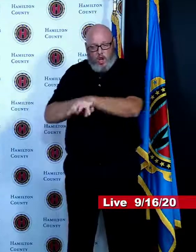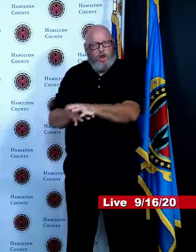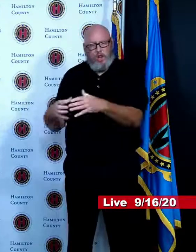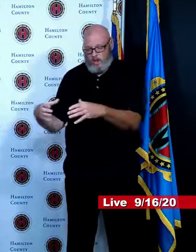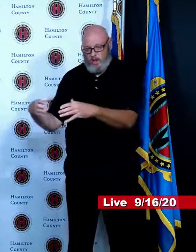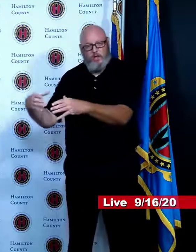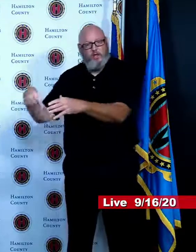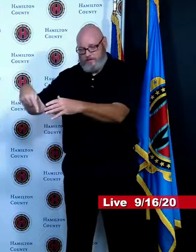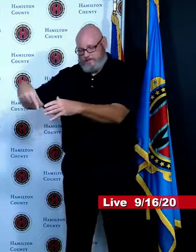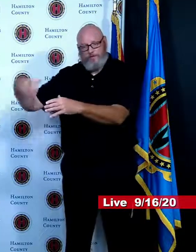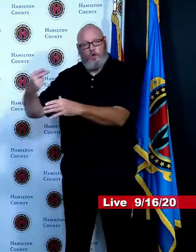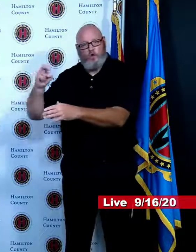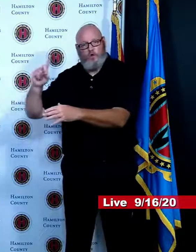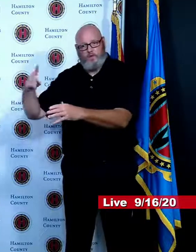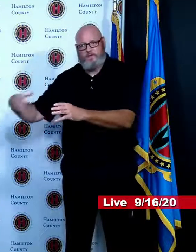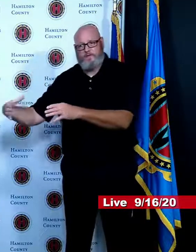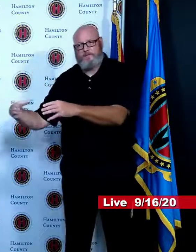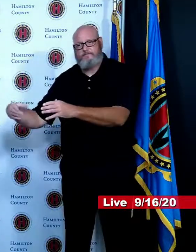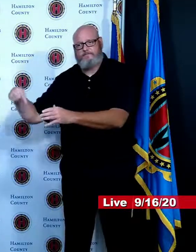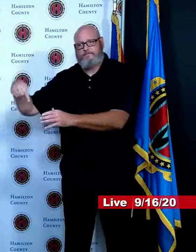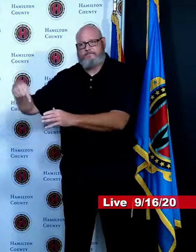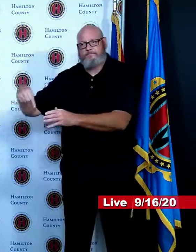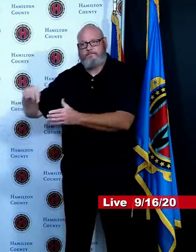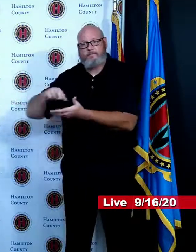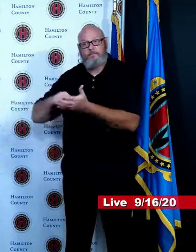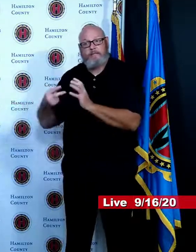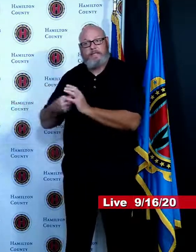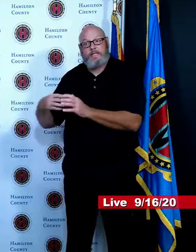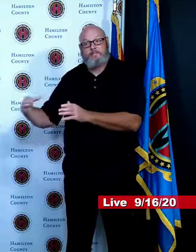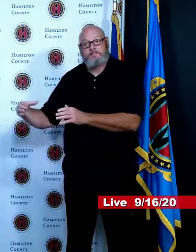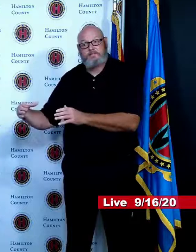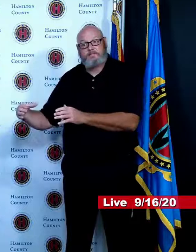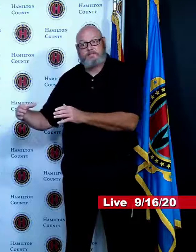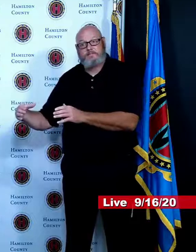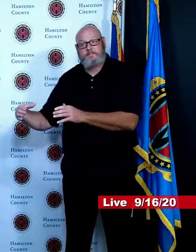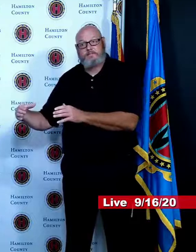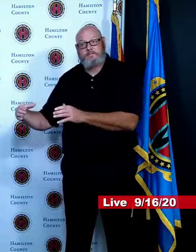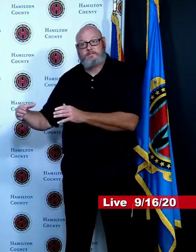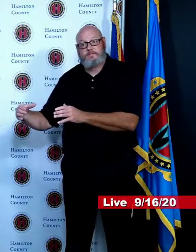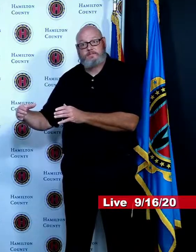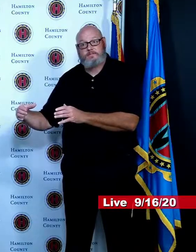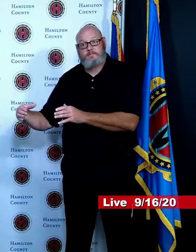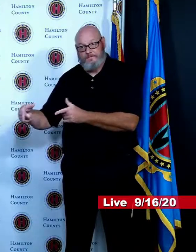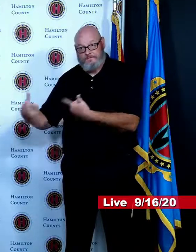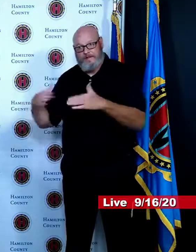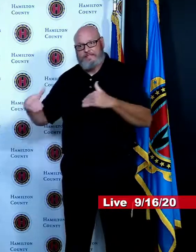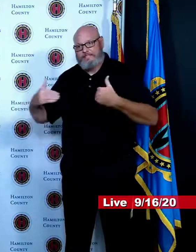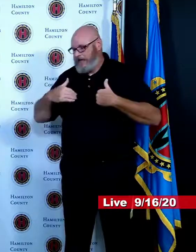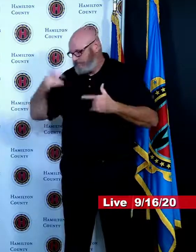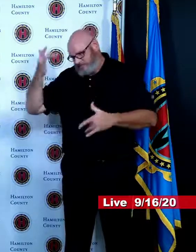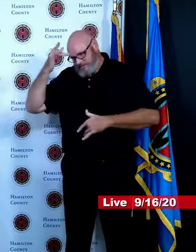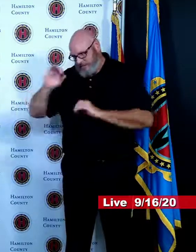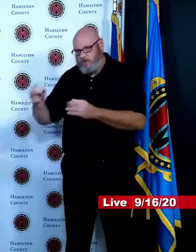a population needs to be vaccinated in order to achieve herd immunity for example measles which is the most transmittable virus